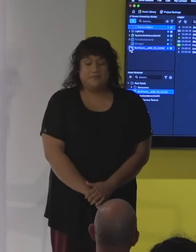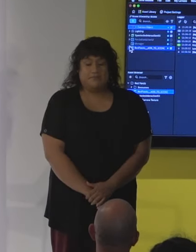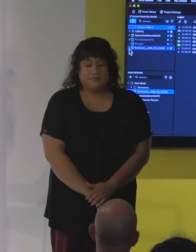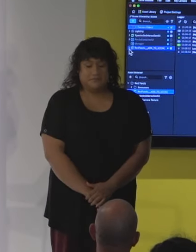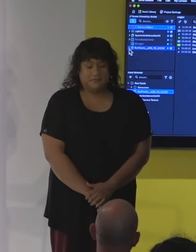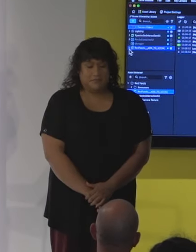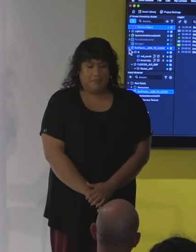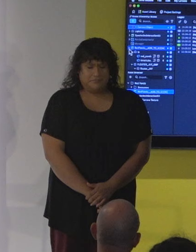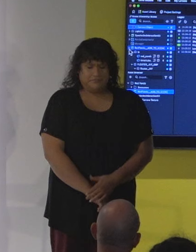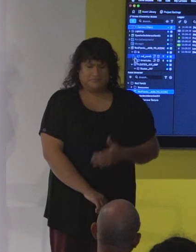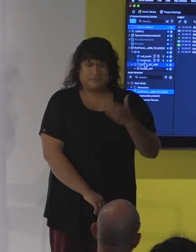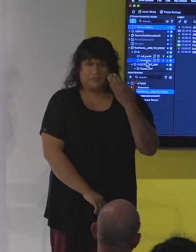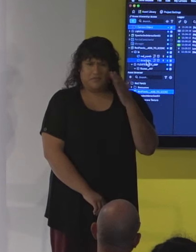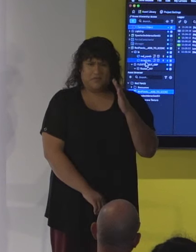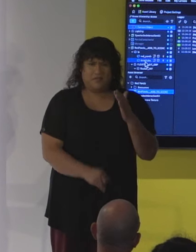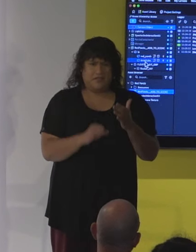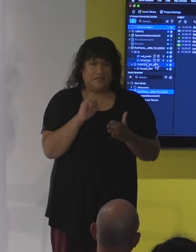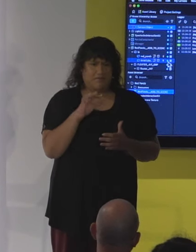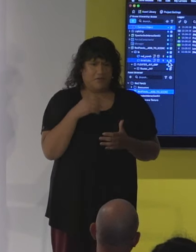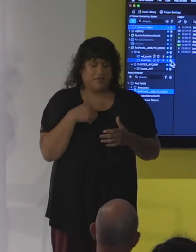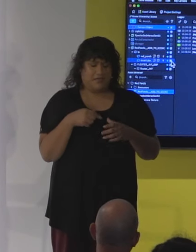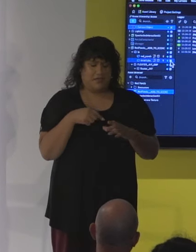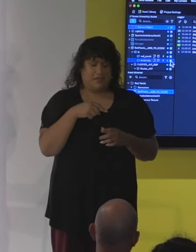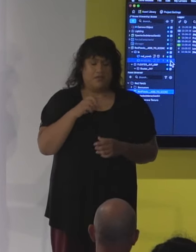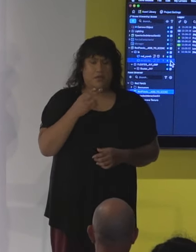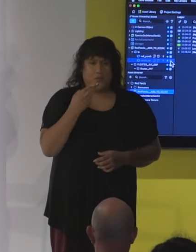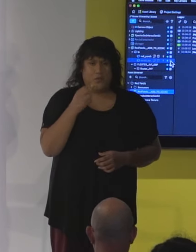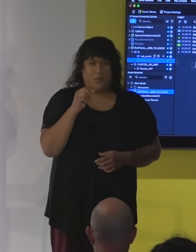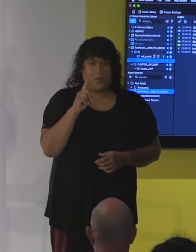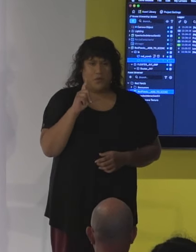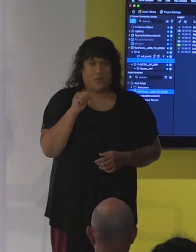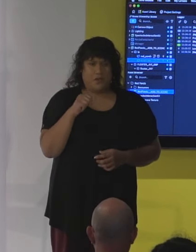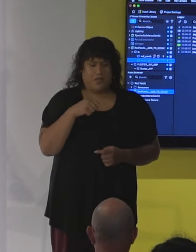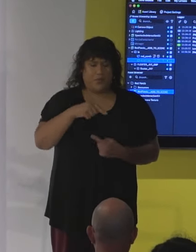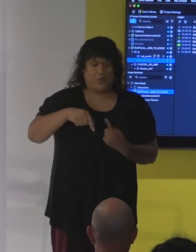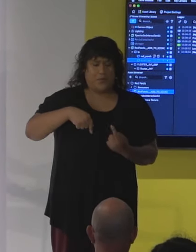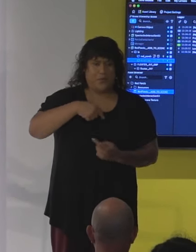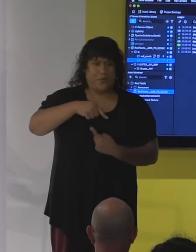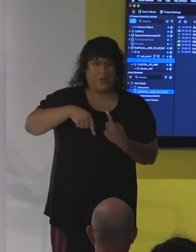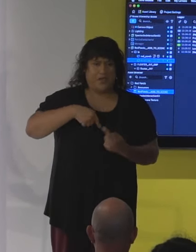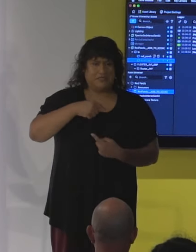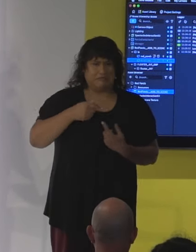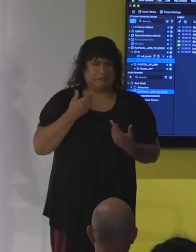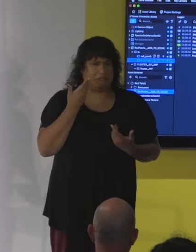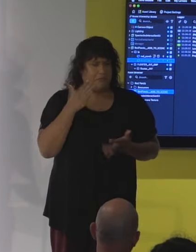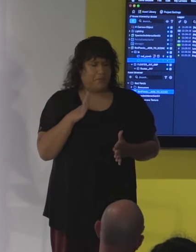I don't know if I want this hula hoop actually. Just there we go. Okay, great.